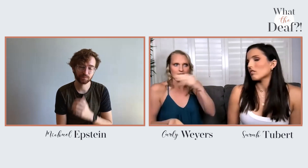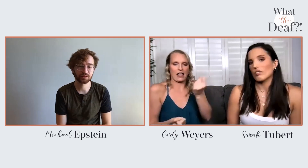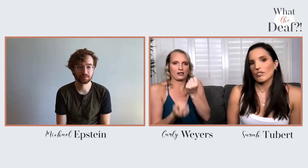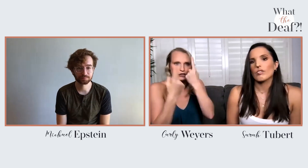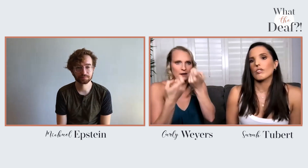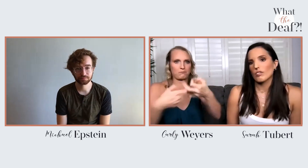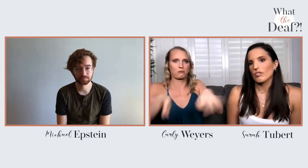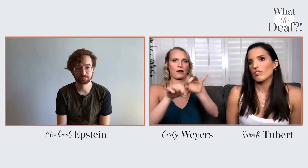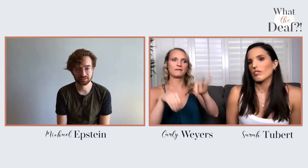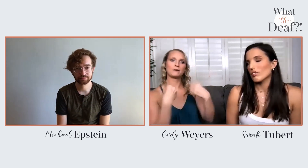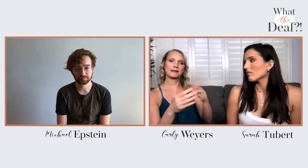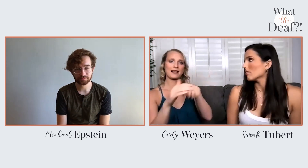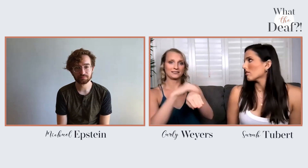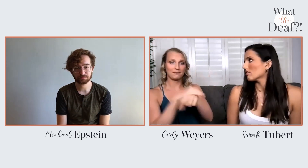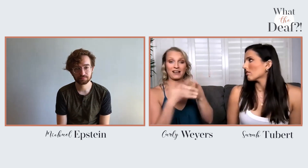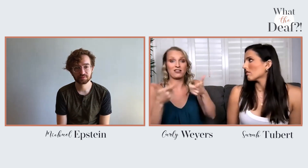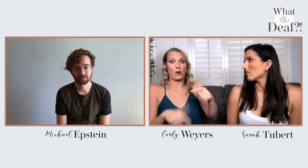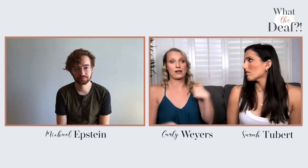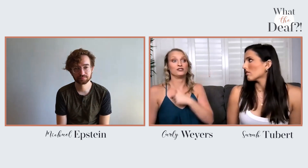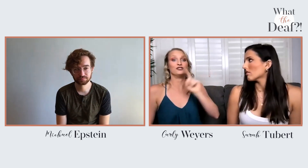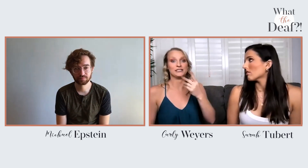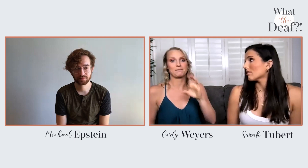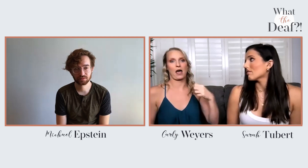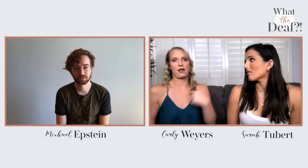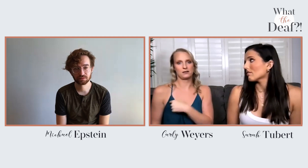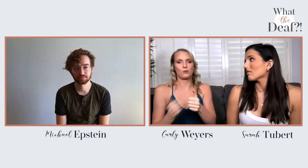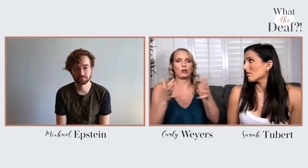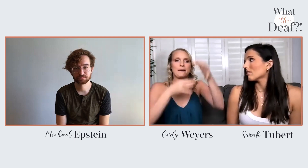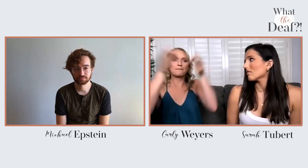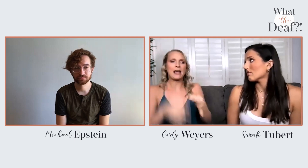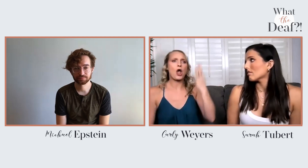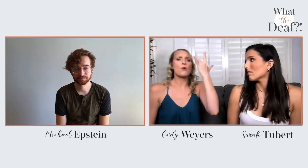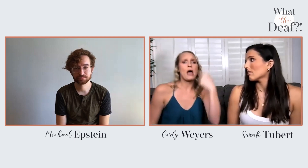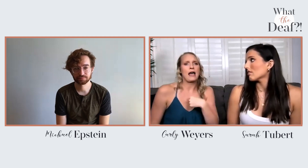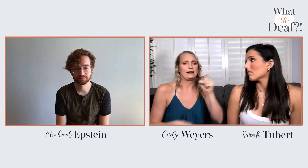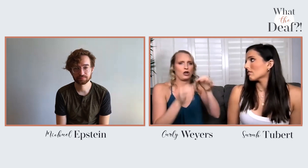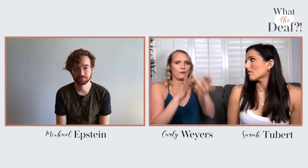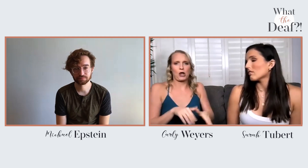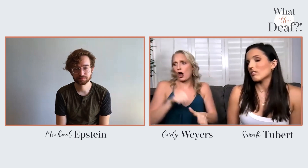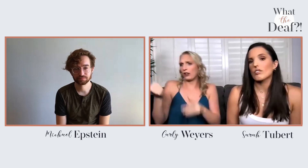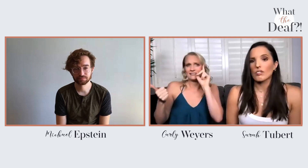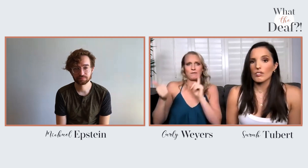and understand the importance of providing accessibility, we can just be us without explaining why I need an interpreter